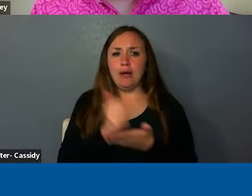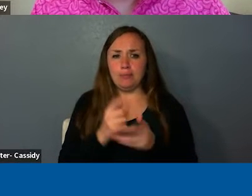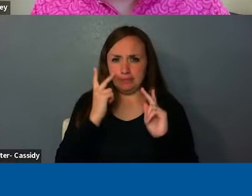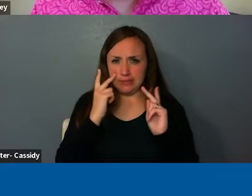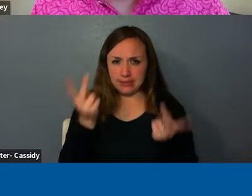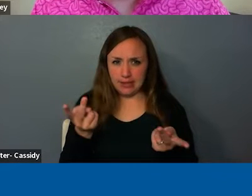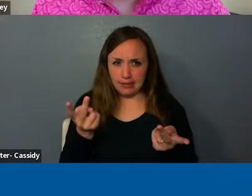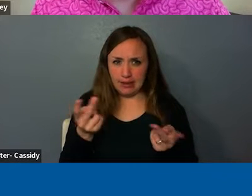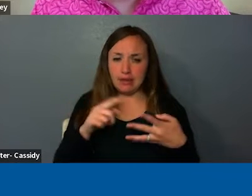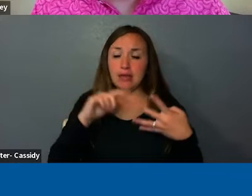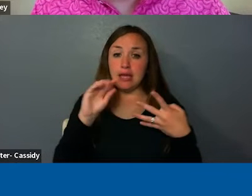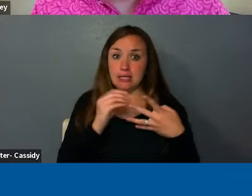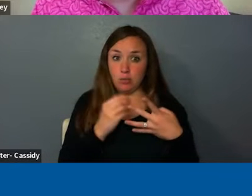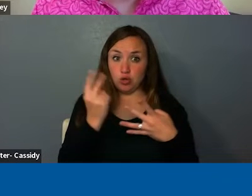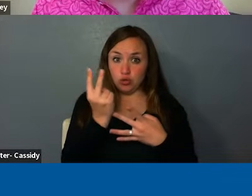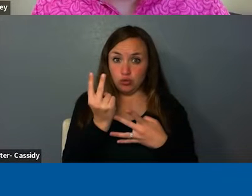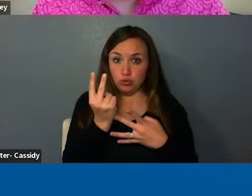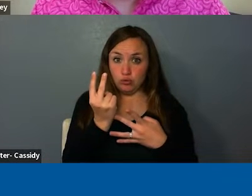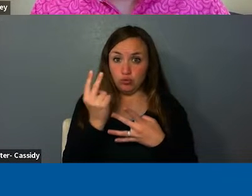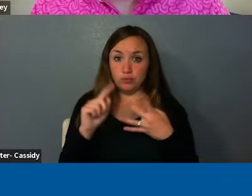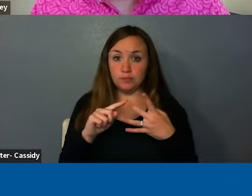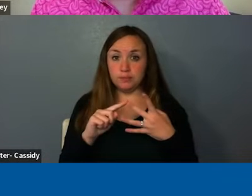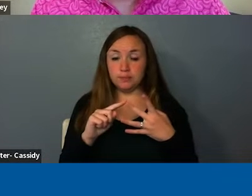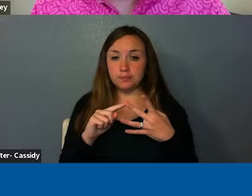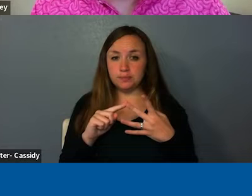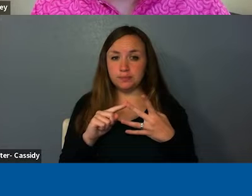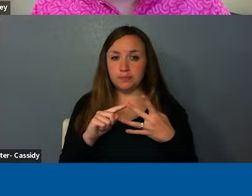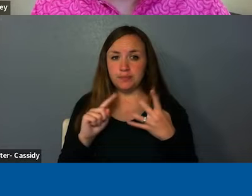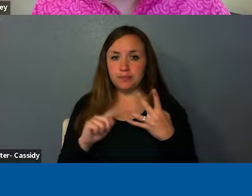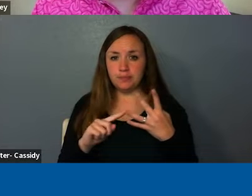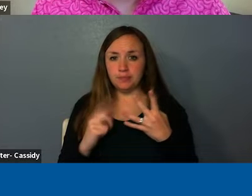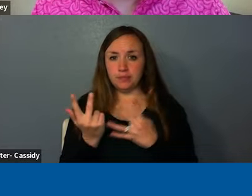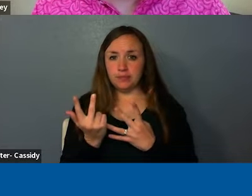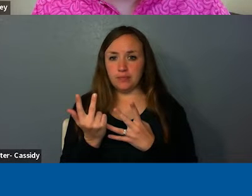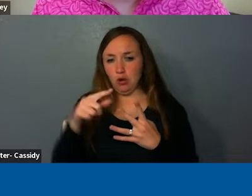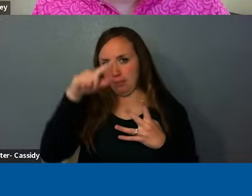This is high contrast theme two, this is high contrast theme black